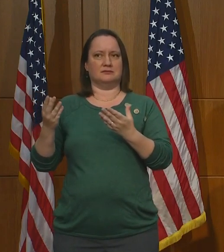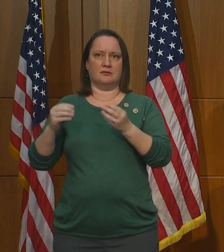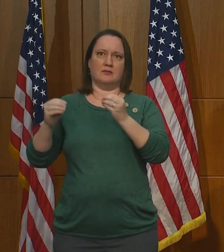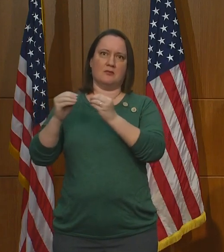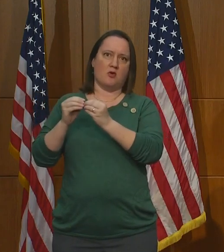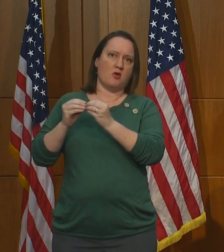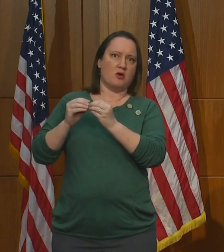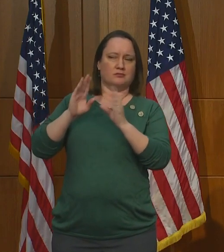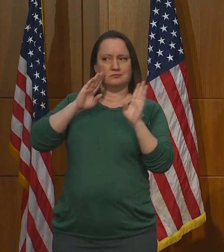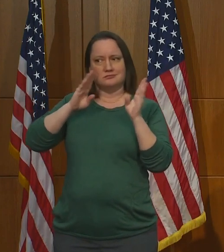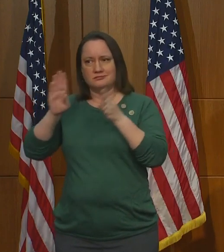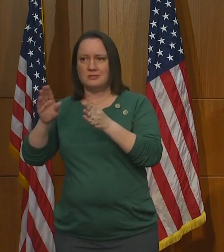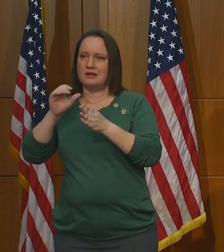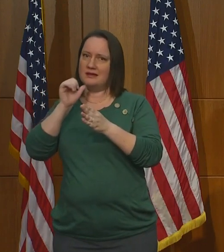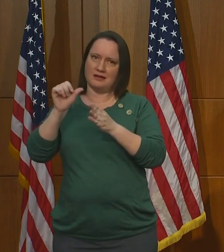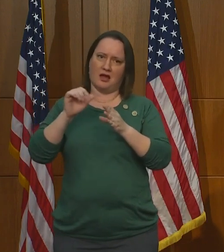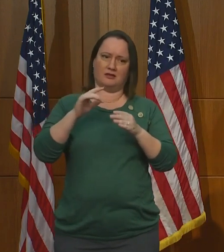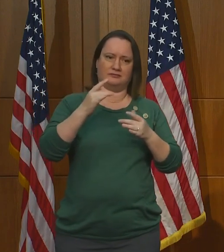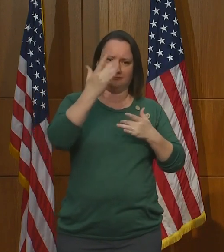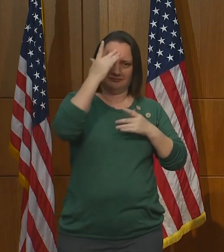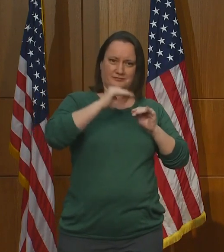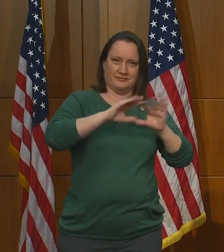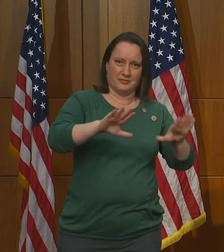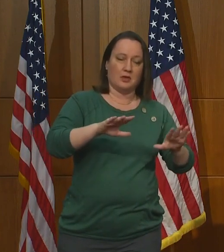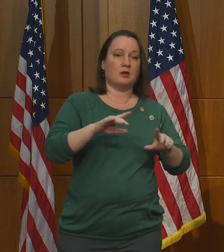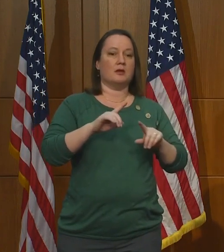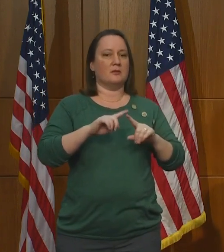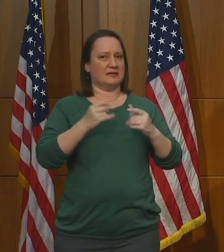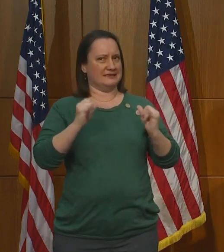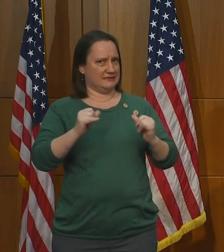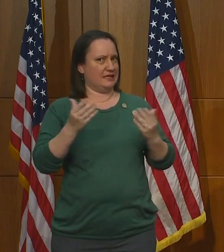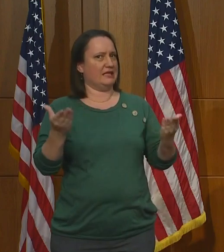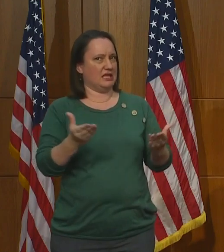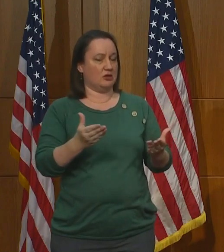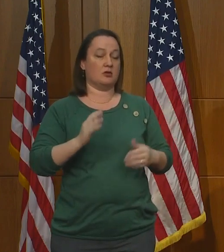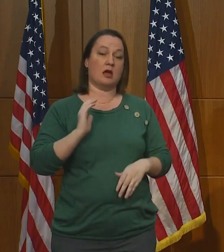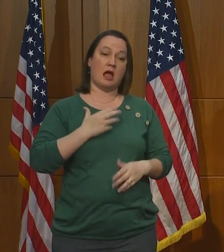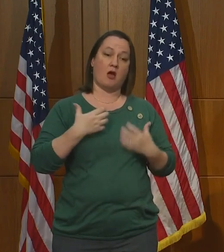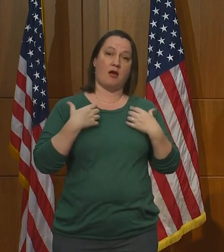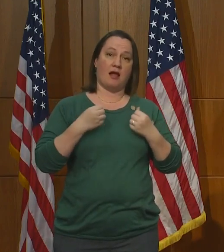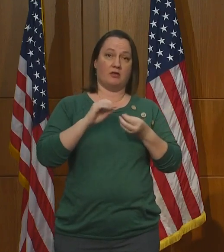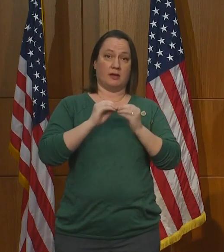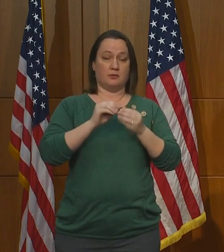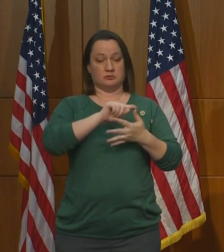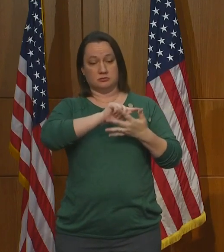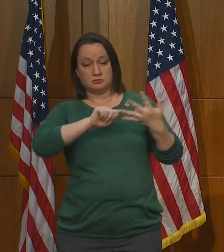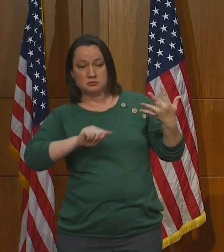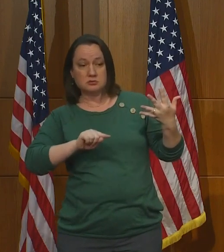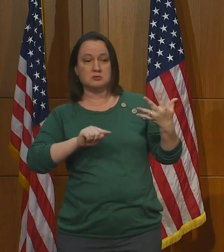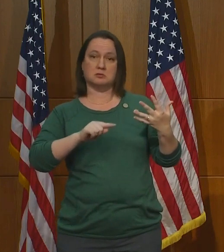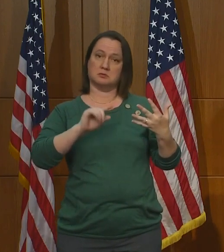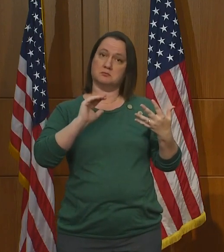PANDEMIC BUT IT IS STILL VERY MUCH WITH US. THAT SAID OUR